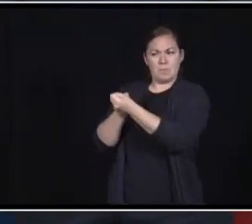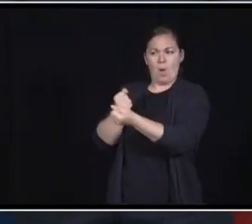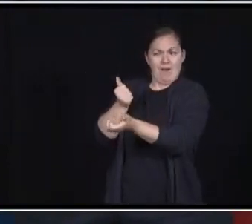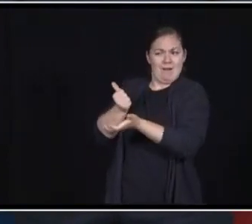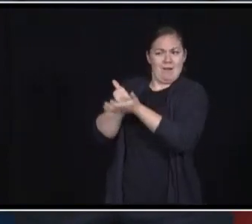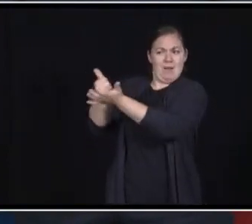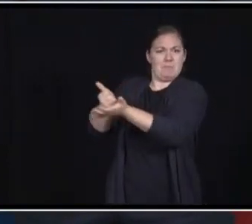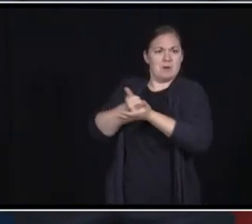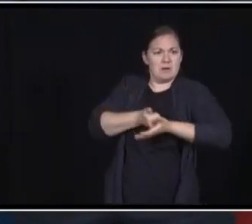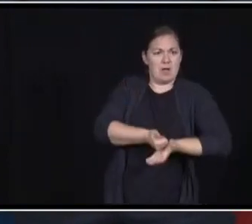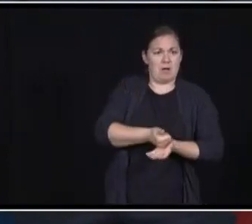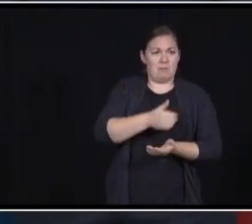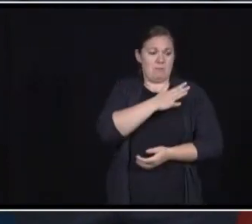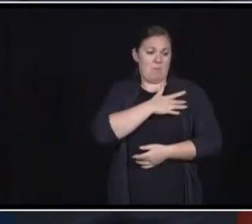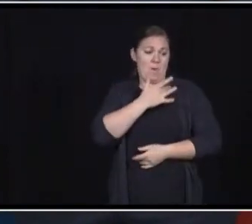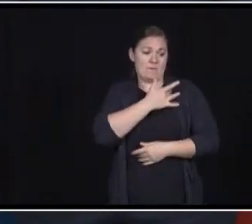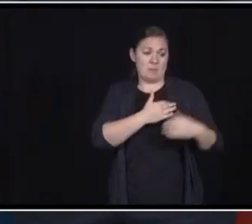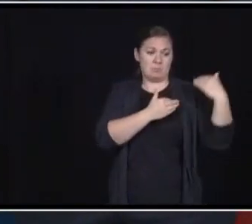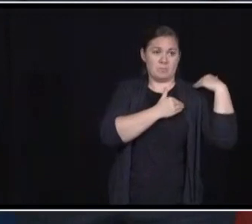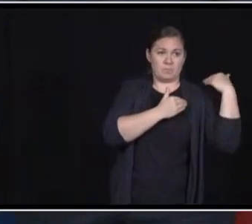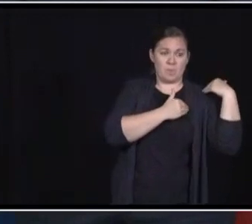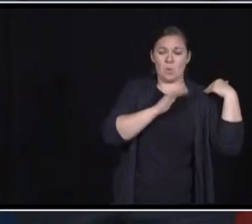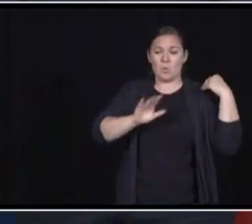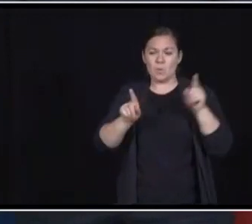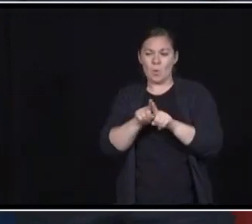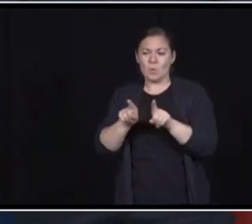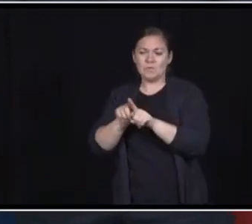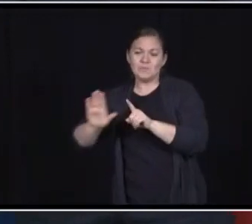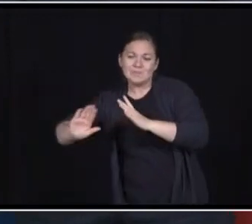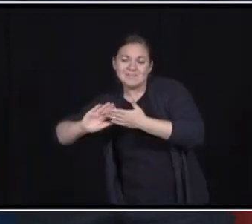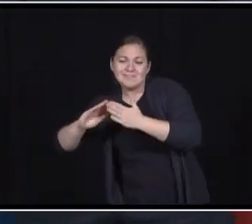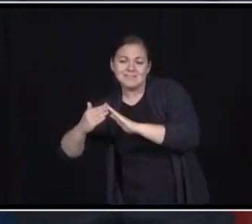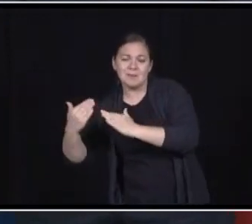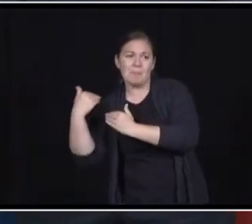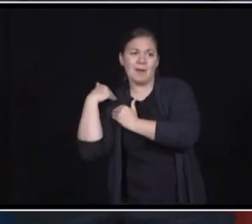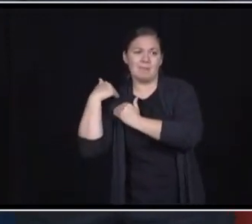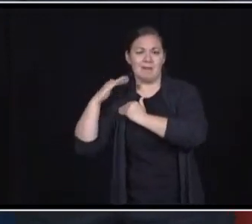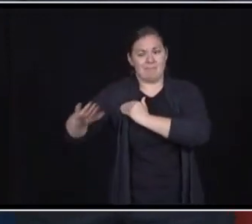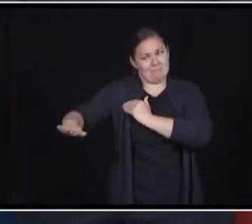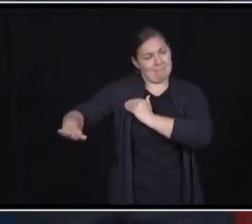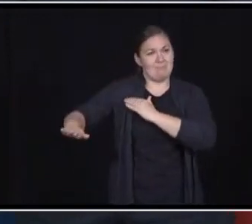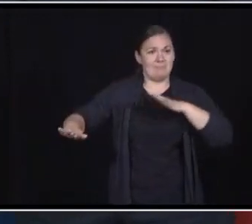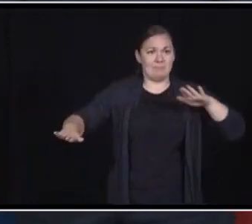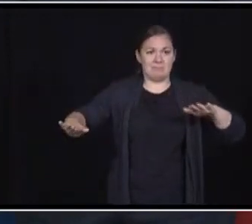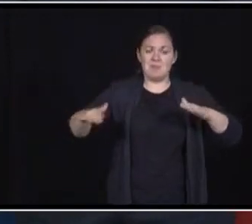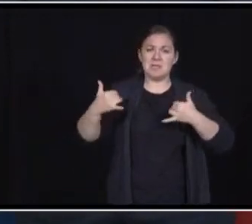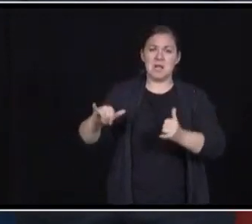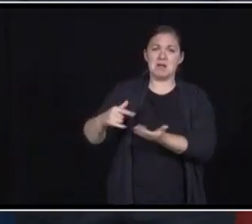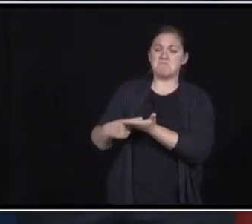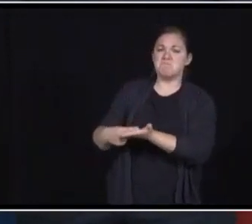But at the same time protects the public not only from COVID, but from other issues as well.